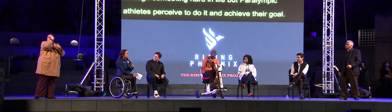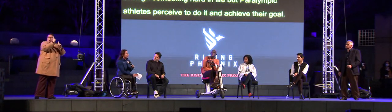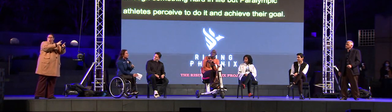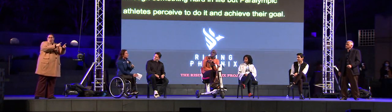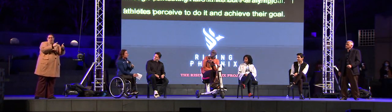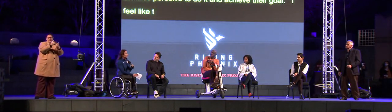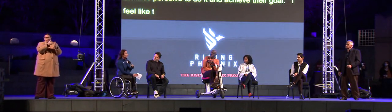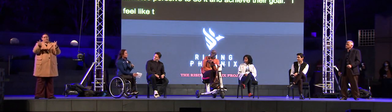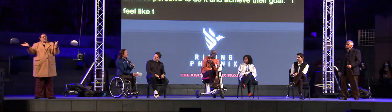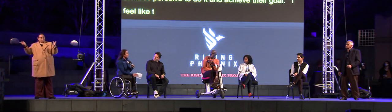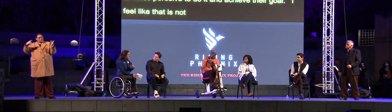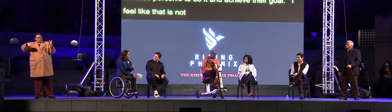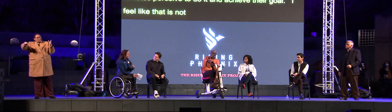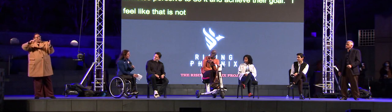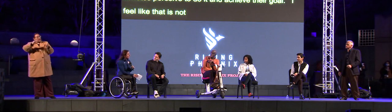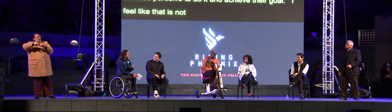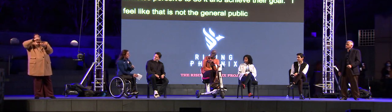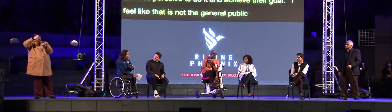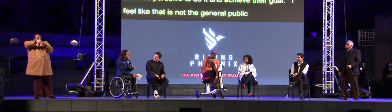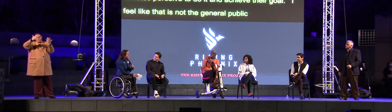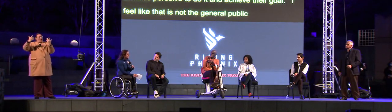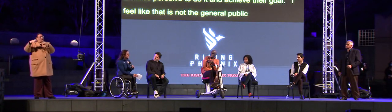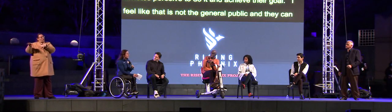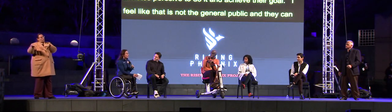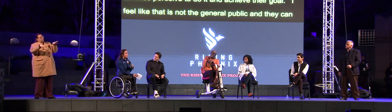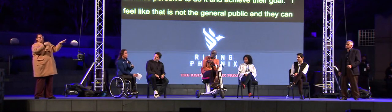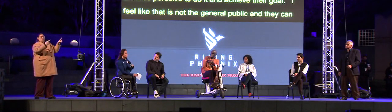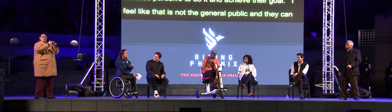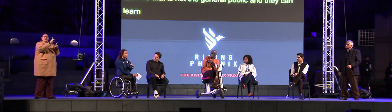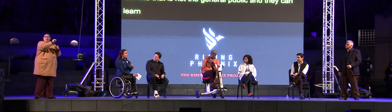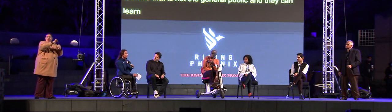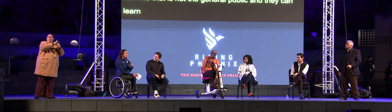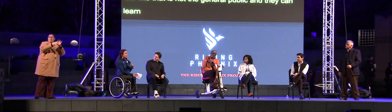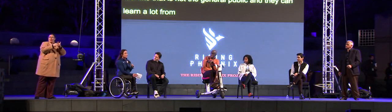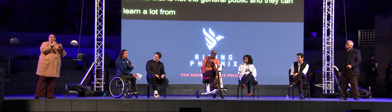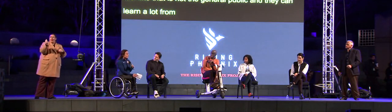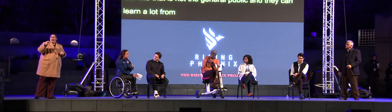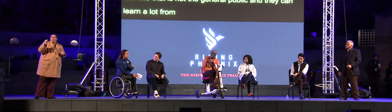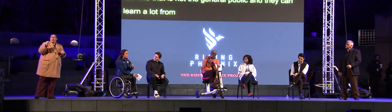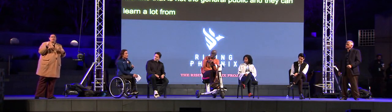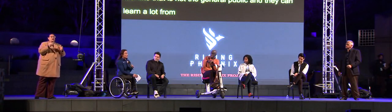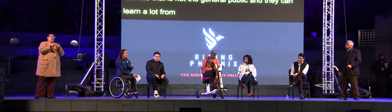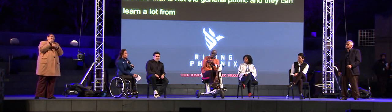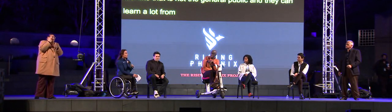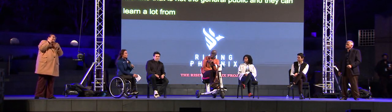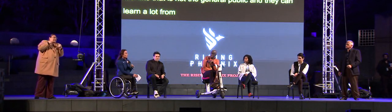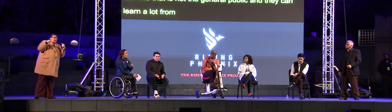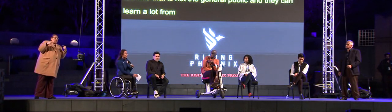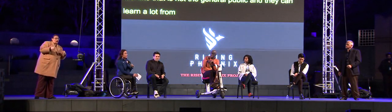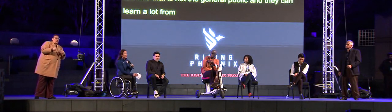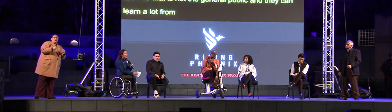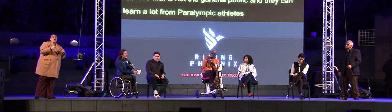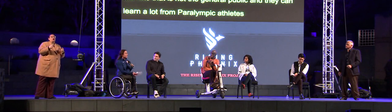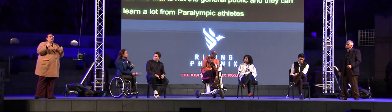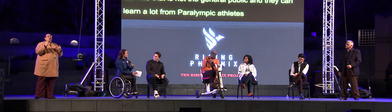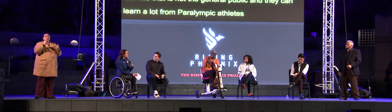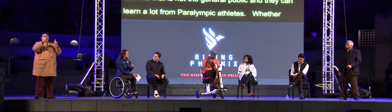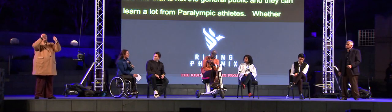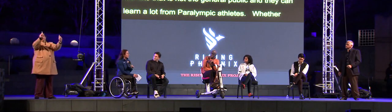and they can learn a lot from Paralympic athletes, whether they're newly injured, or they had their disability